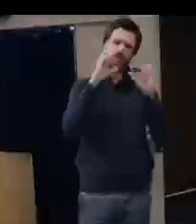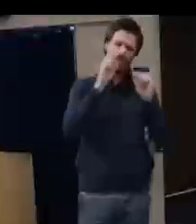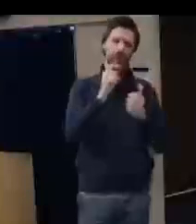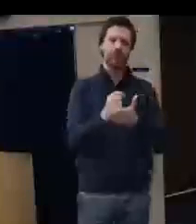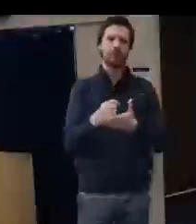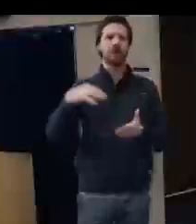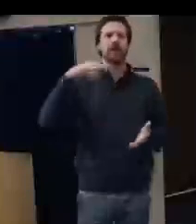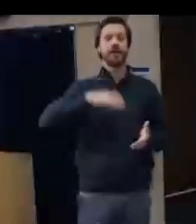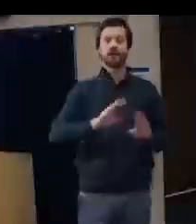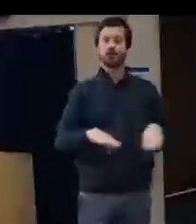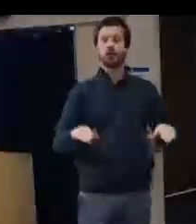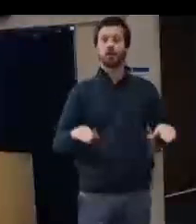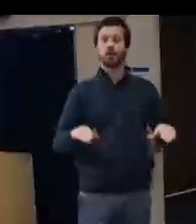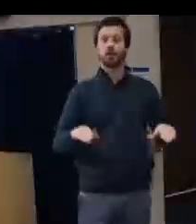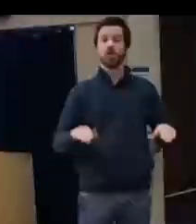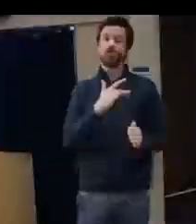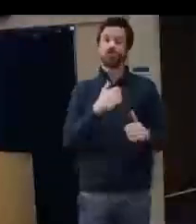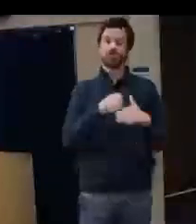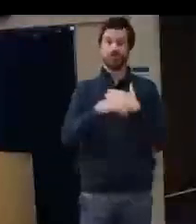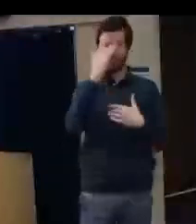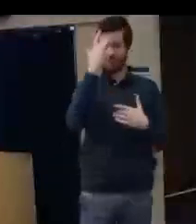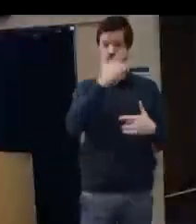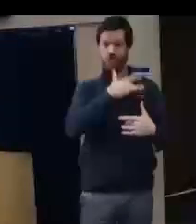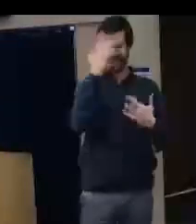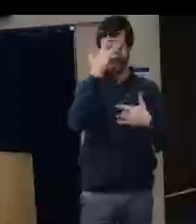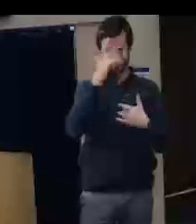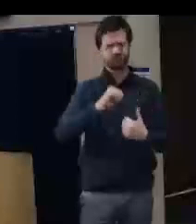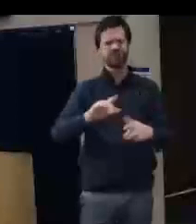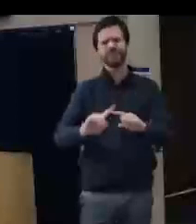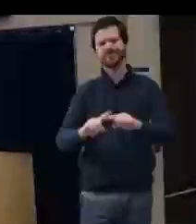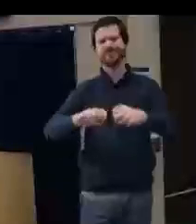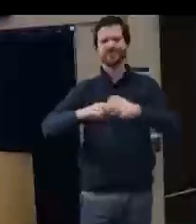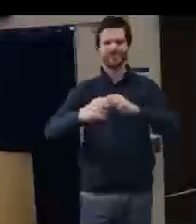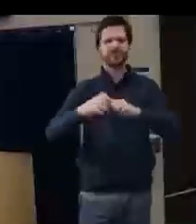children with congenital heart disease uh face many difficulties in their efforts toward social